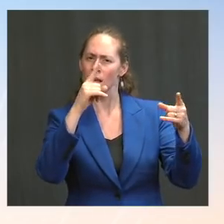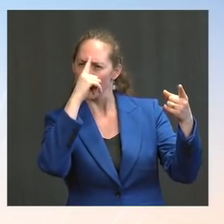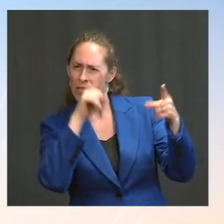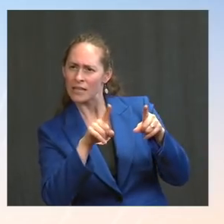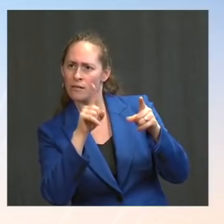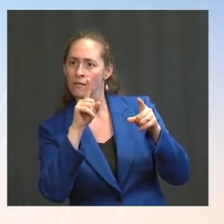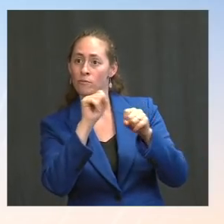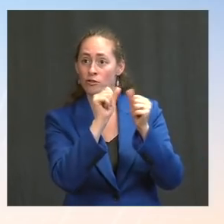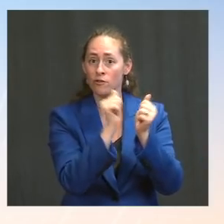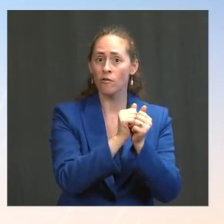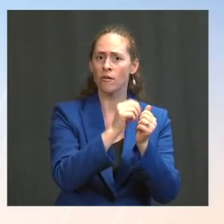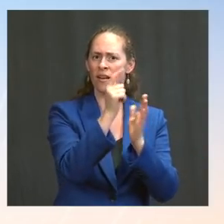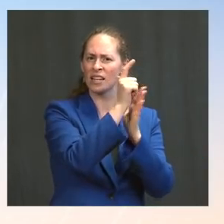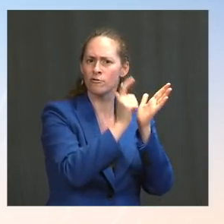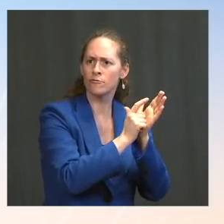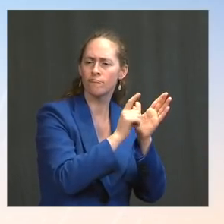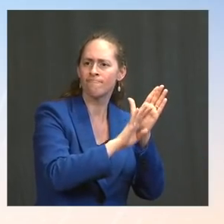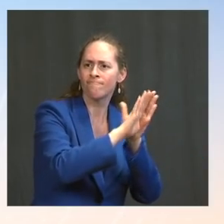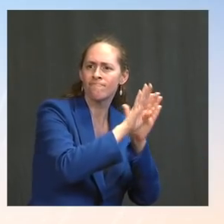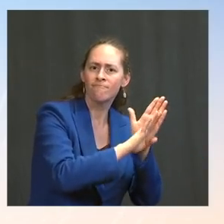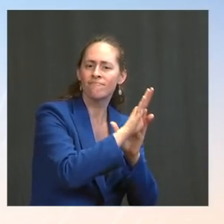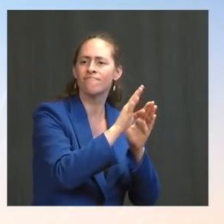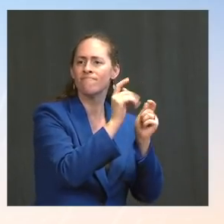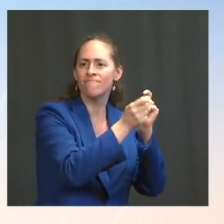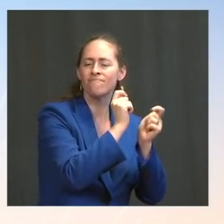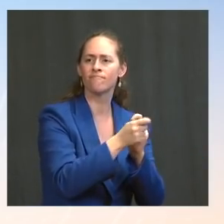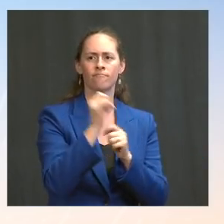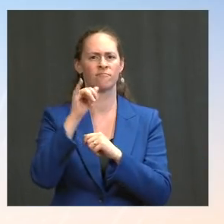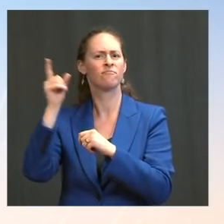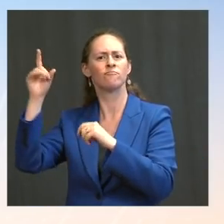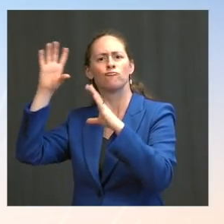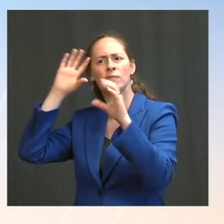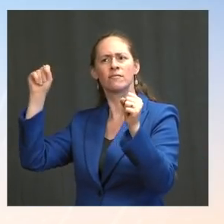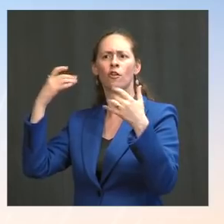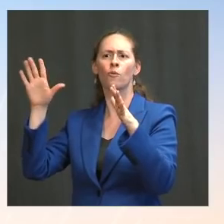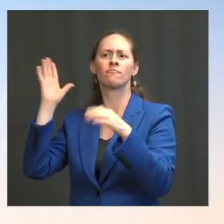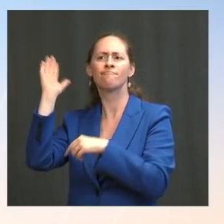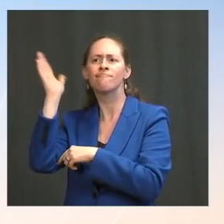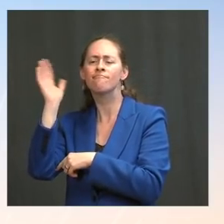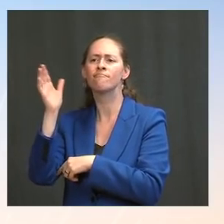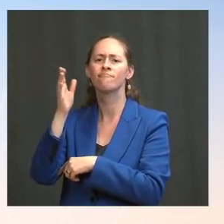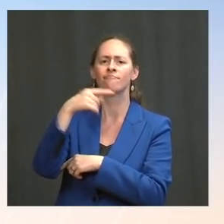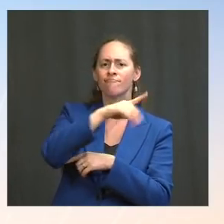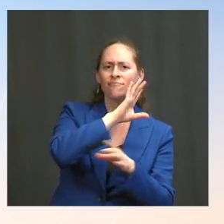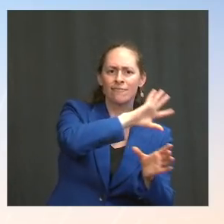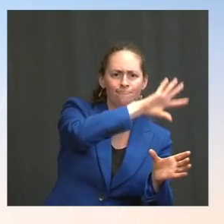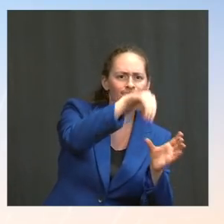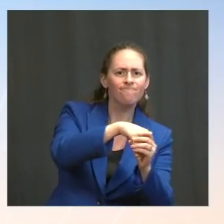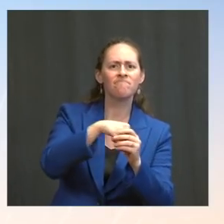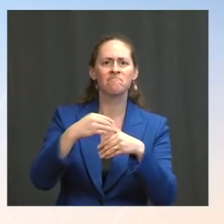As the President has said, the committee chairmen are going to be part of that process. The process is going --